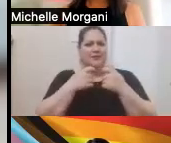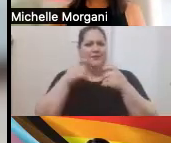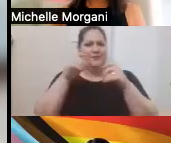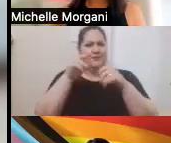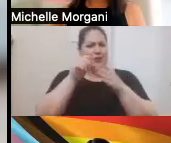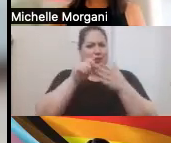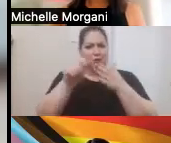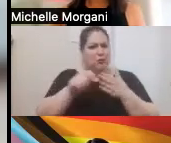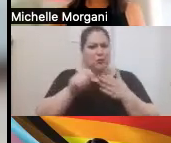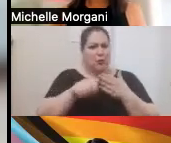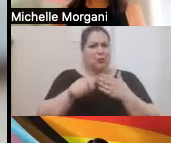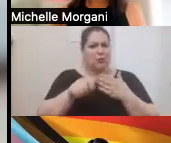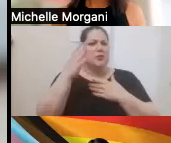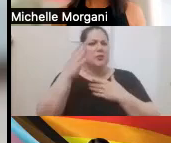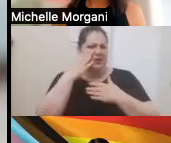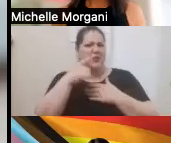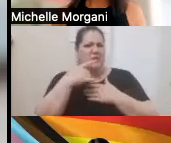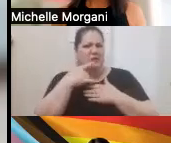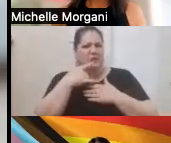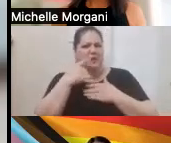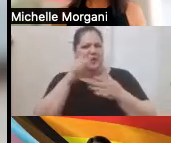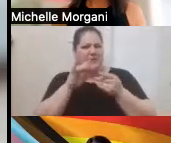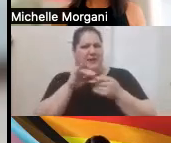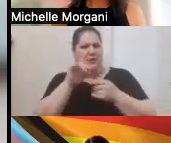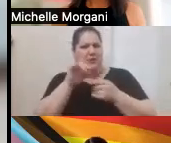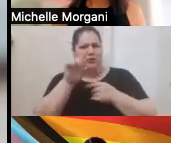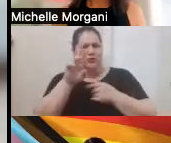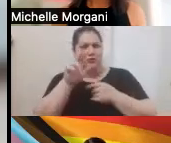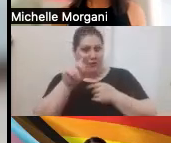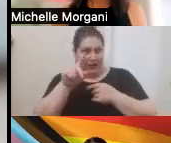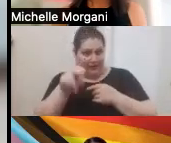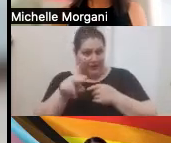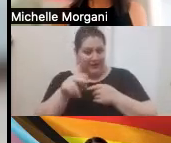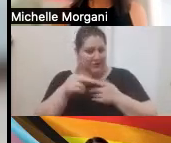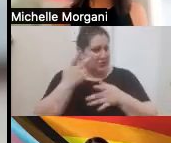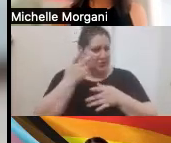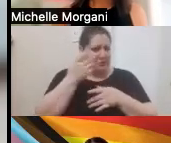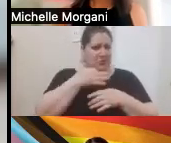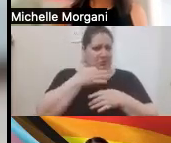So curious, does that work with Epic or medical record systems?